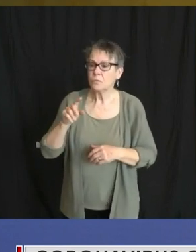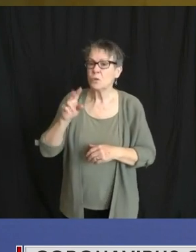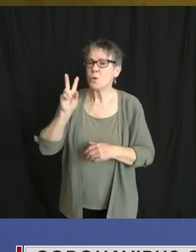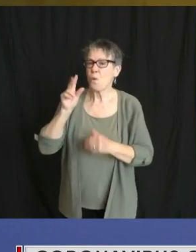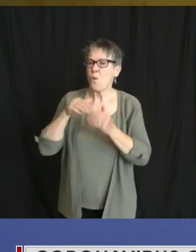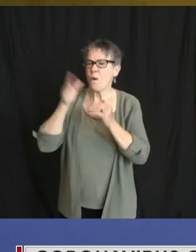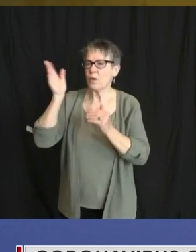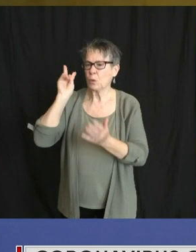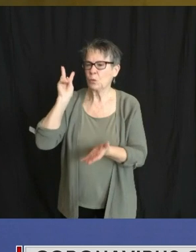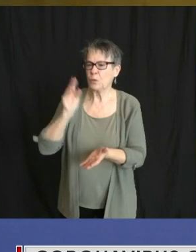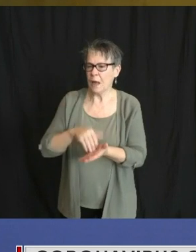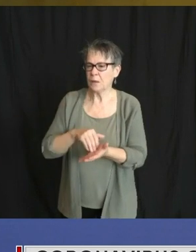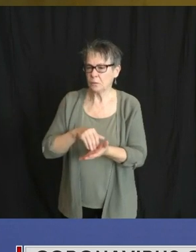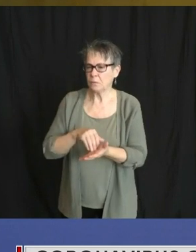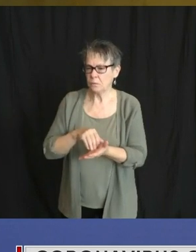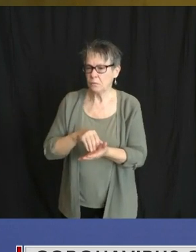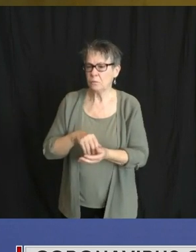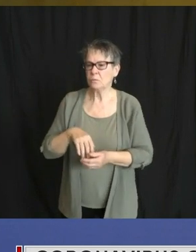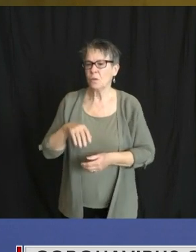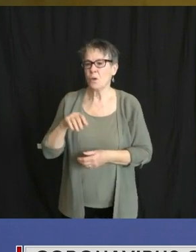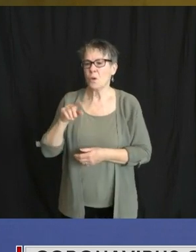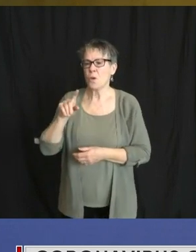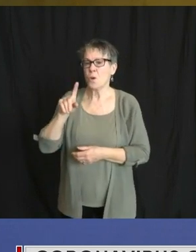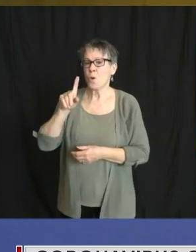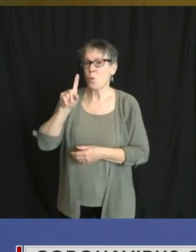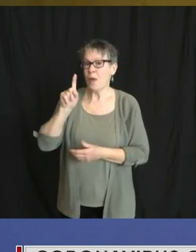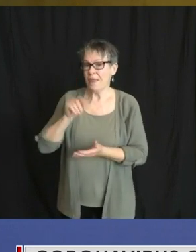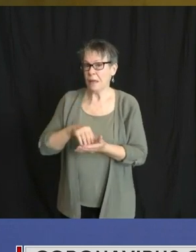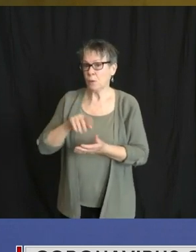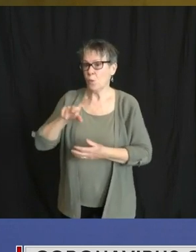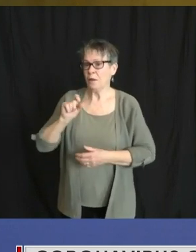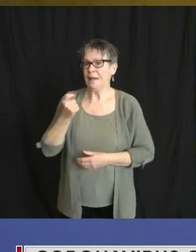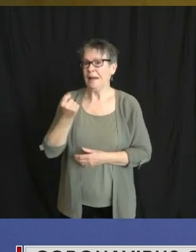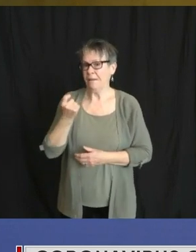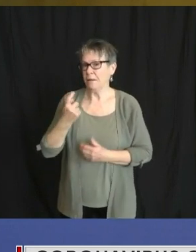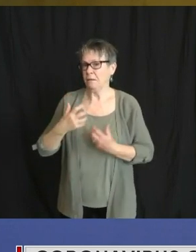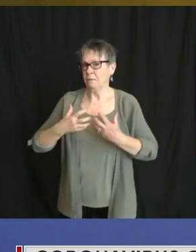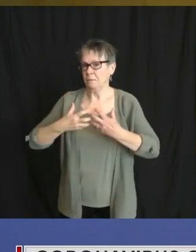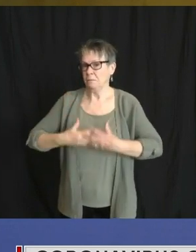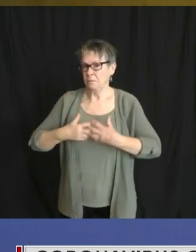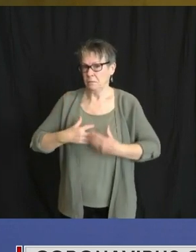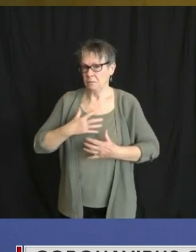1811 OF THOSE INDIVIDUALS ARE